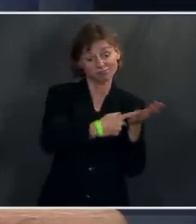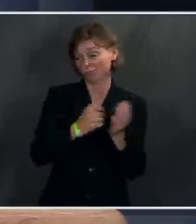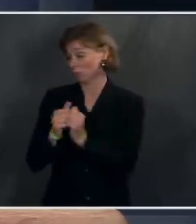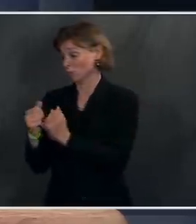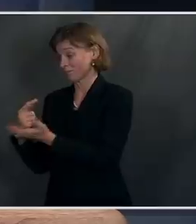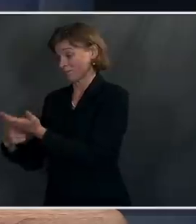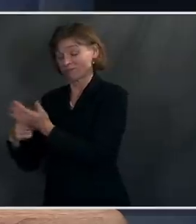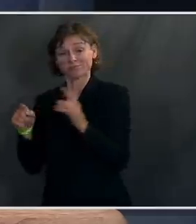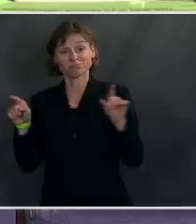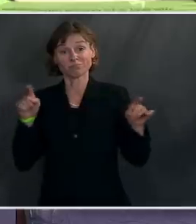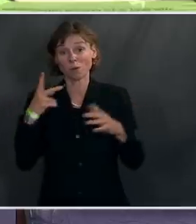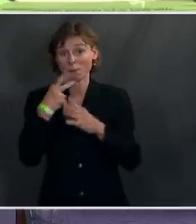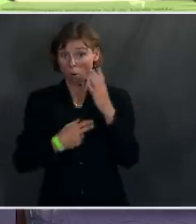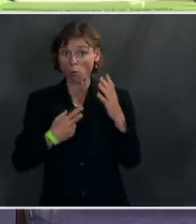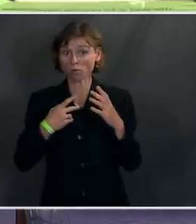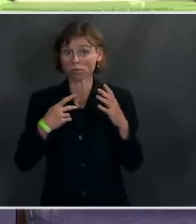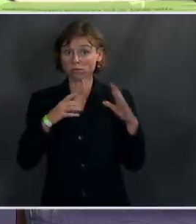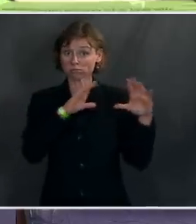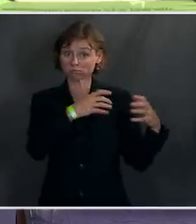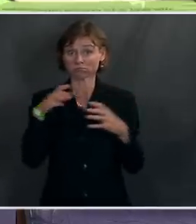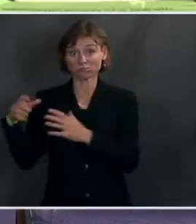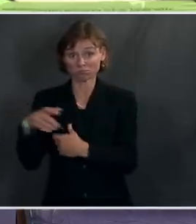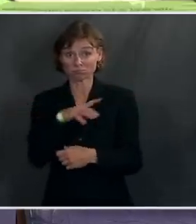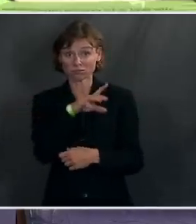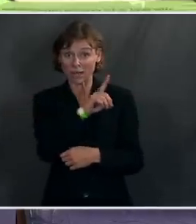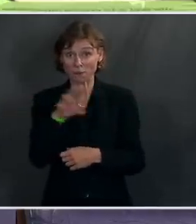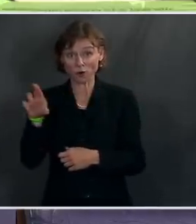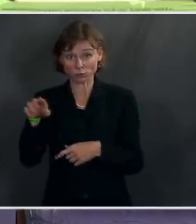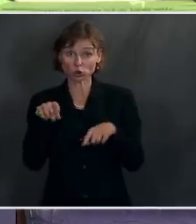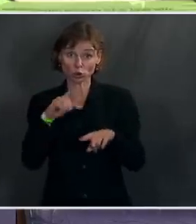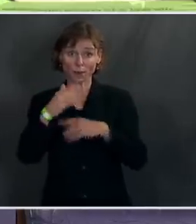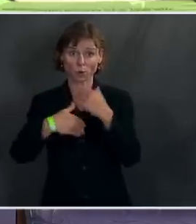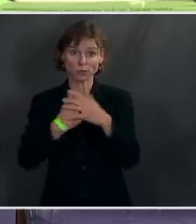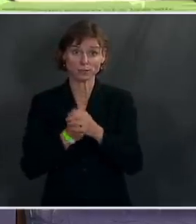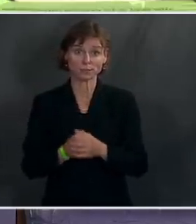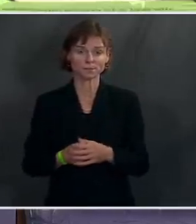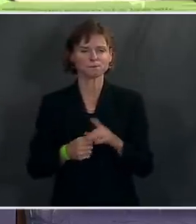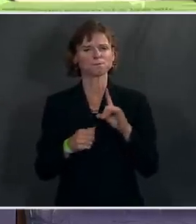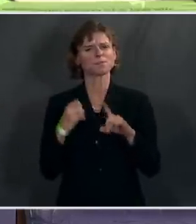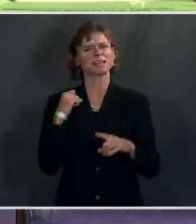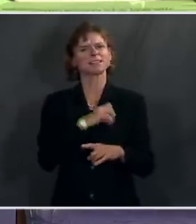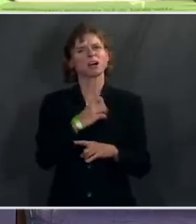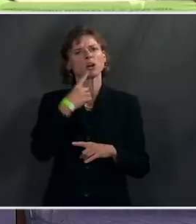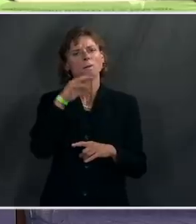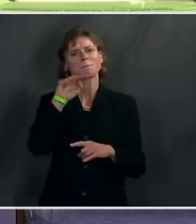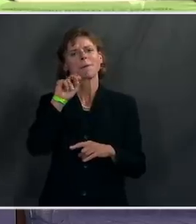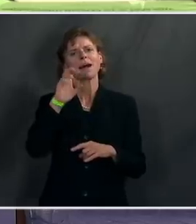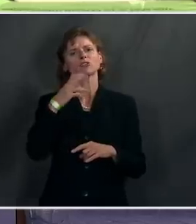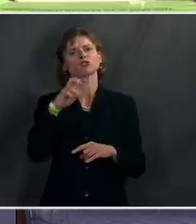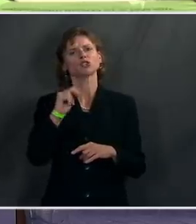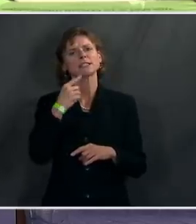The Press: And on the issue of Senator Manchin and the statements that he talked about how he would like to see something targeted. He said that I'd be clear,